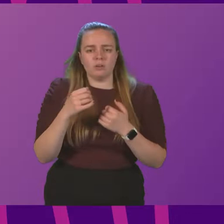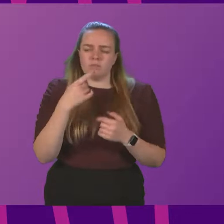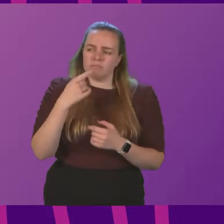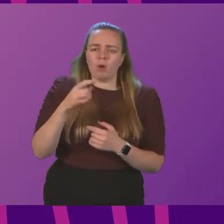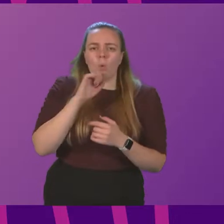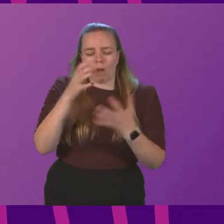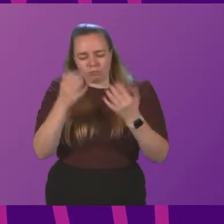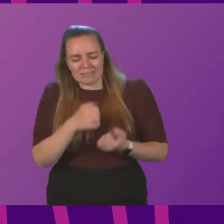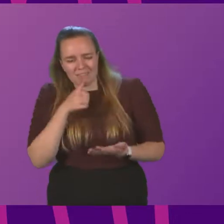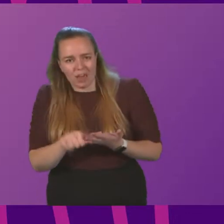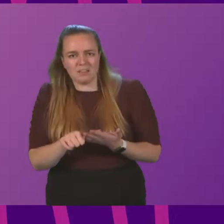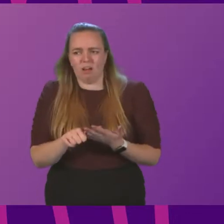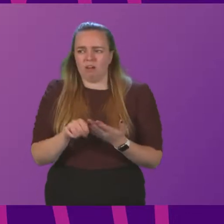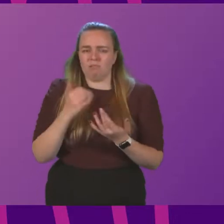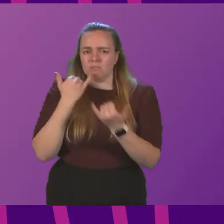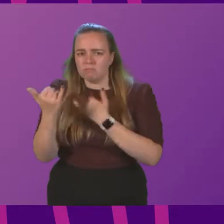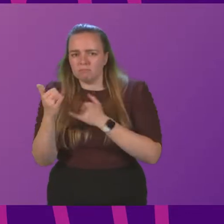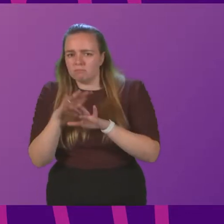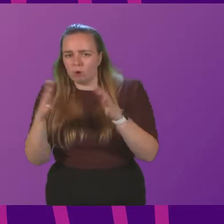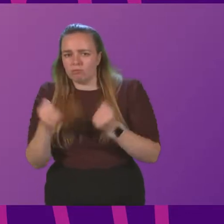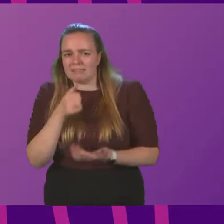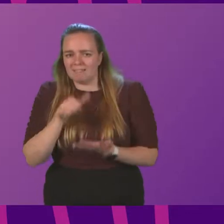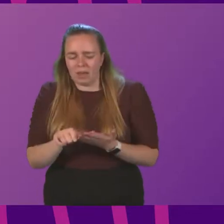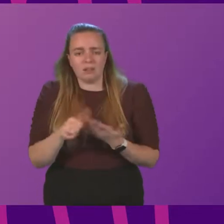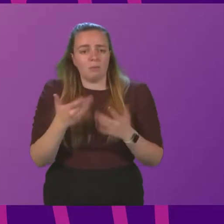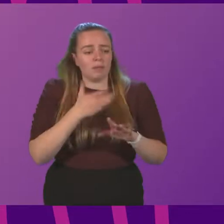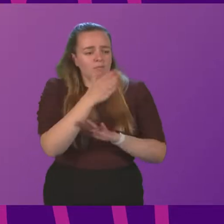would not be a letter; that she had attended her appointment and her case was closed;